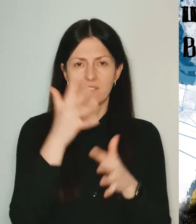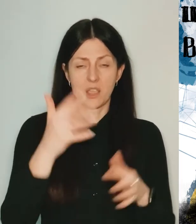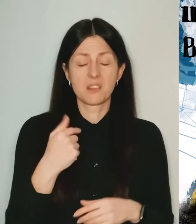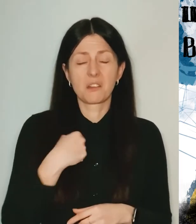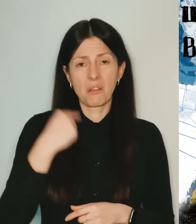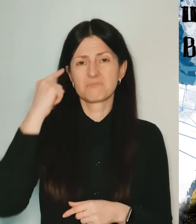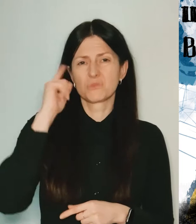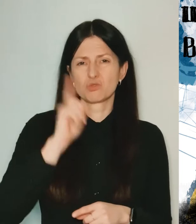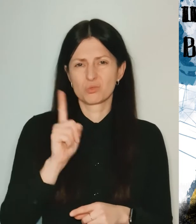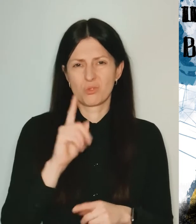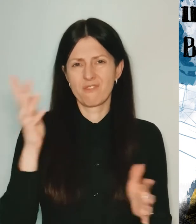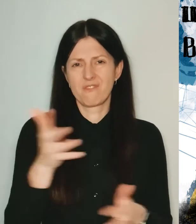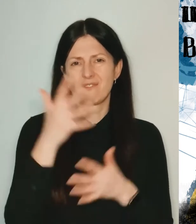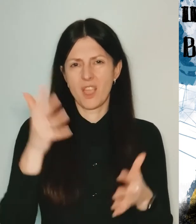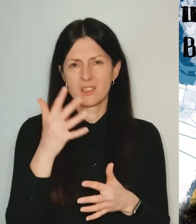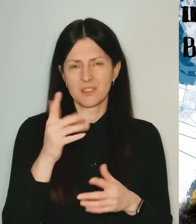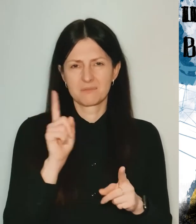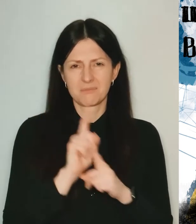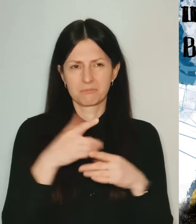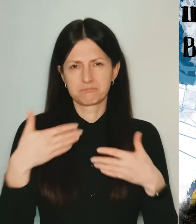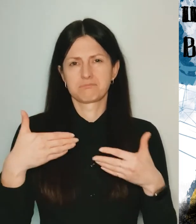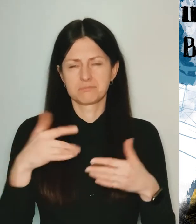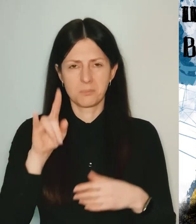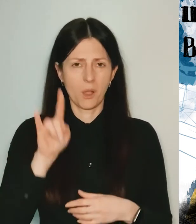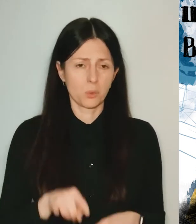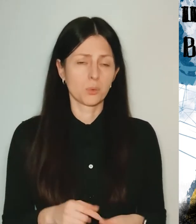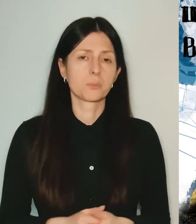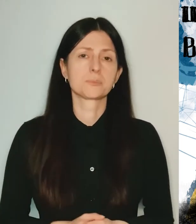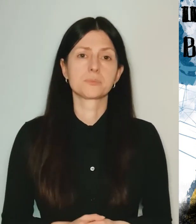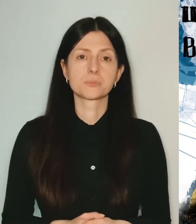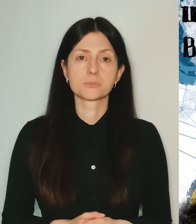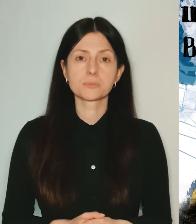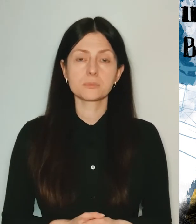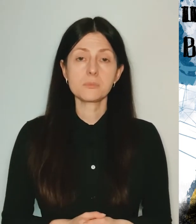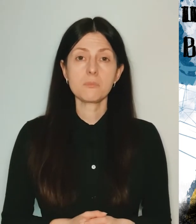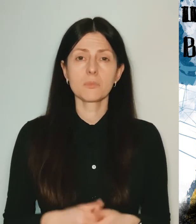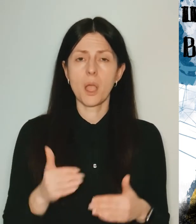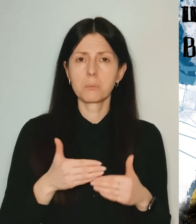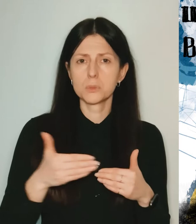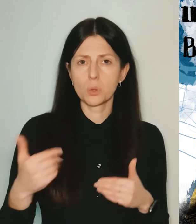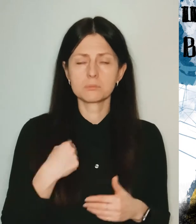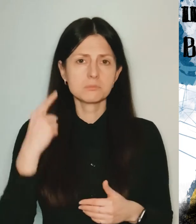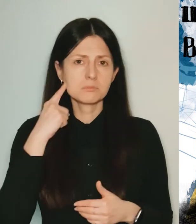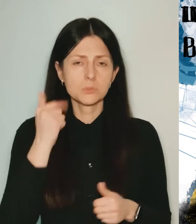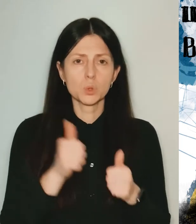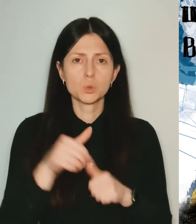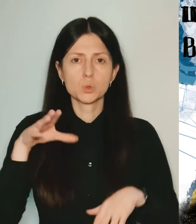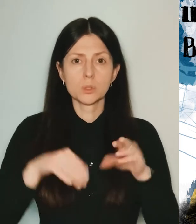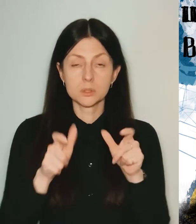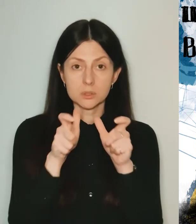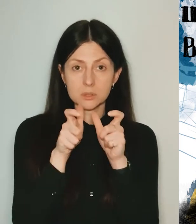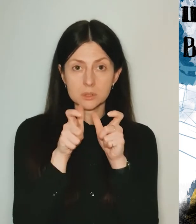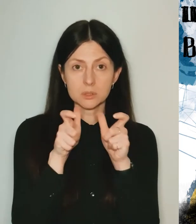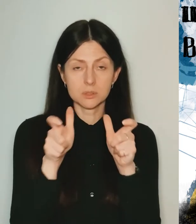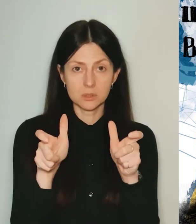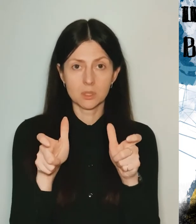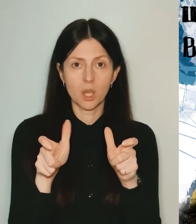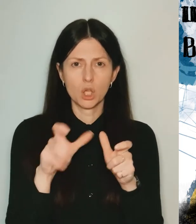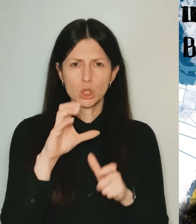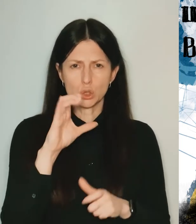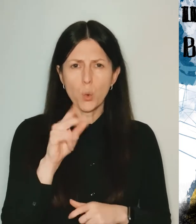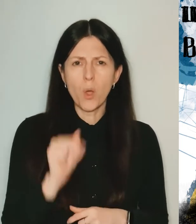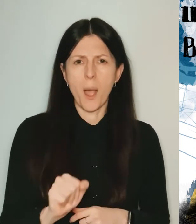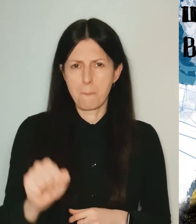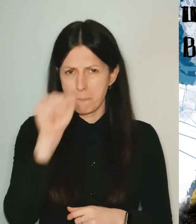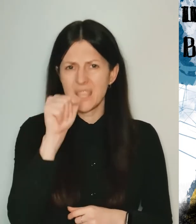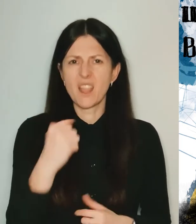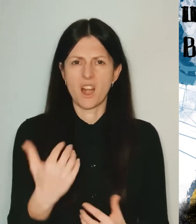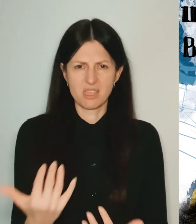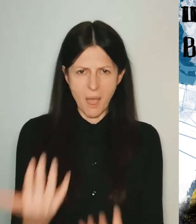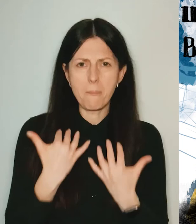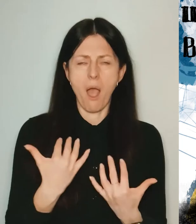I thought a wind… I thought a wind has hit a window… uh… then I heard my neighbor yelling “Shit, the motherf*cker has attacked us”